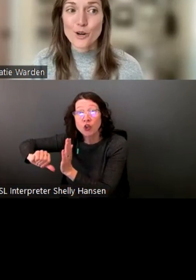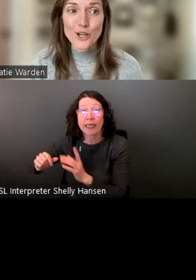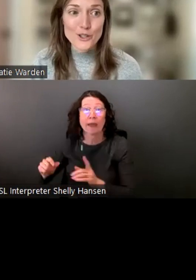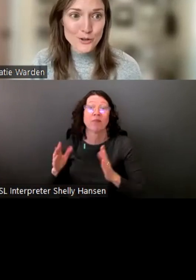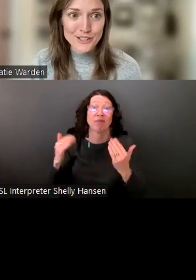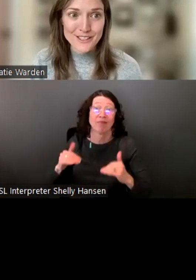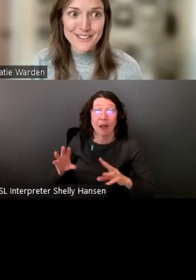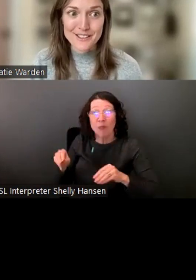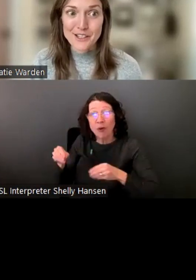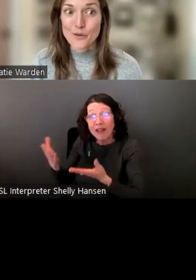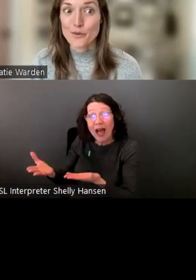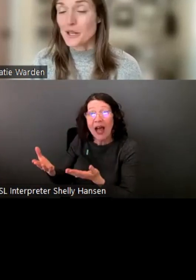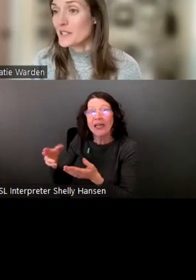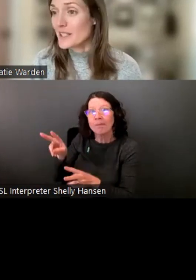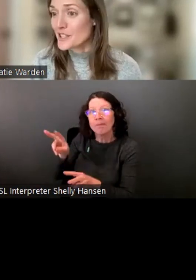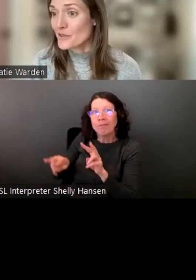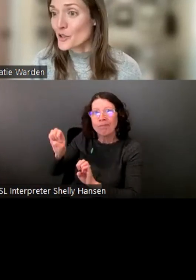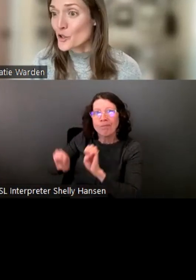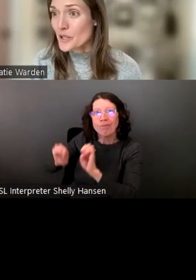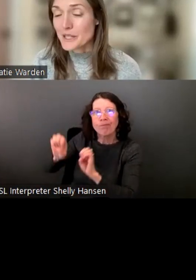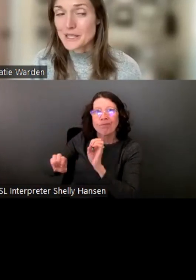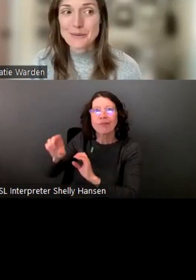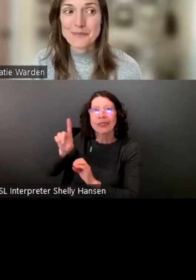prognosis, recommendation for treatment,